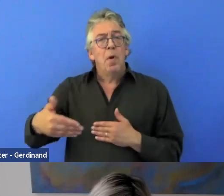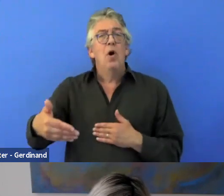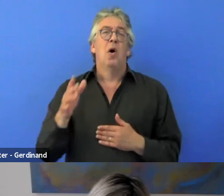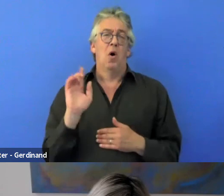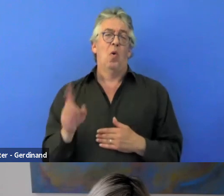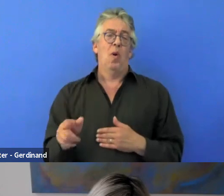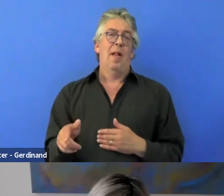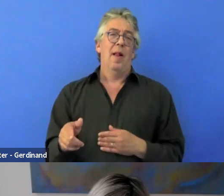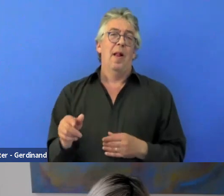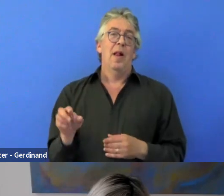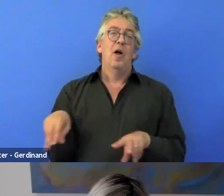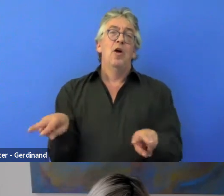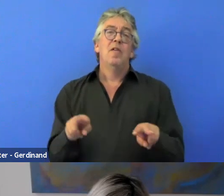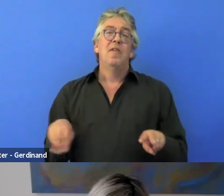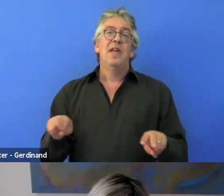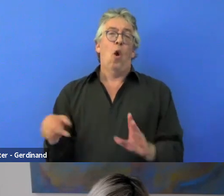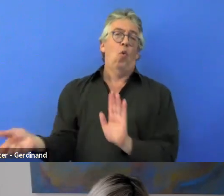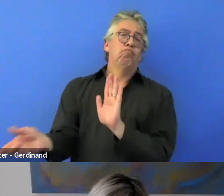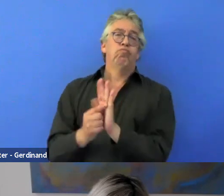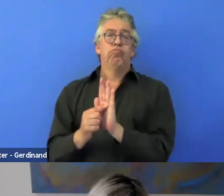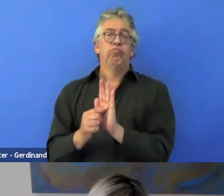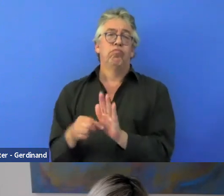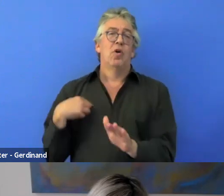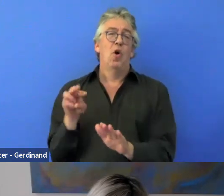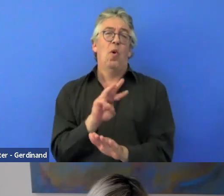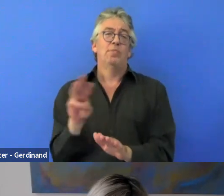and upload it on our website because we think it can be useful